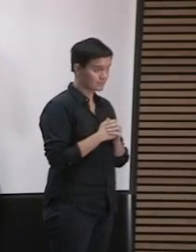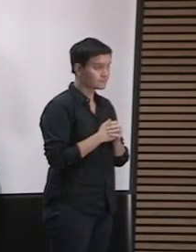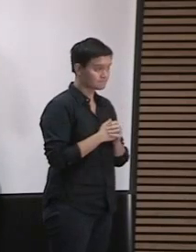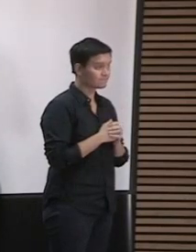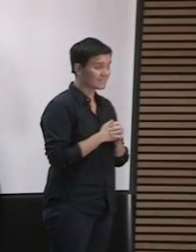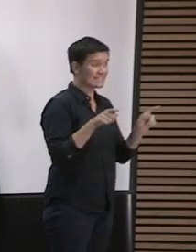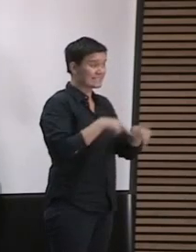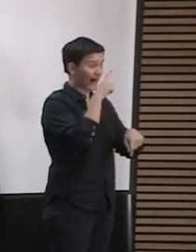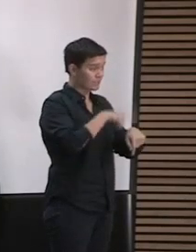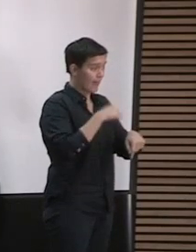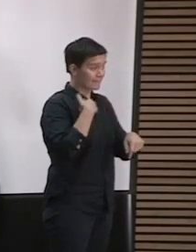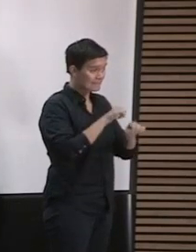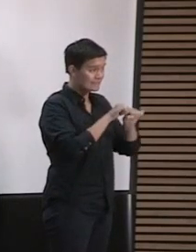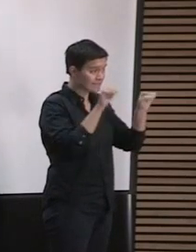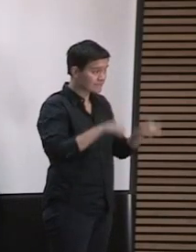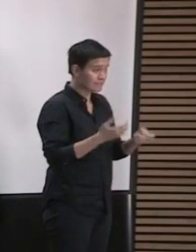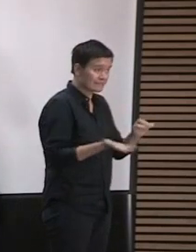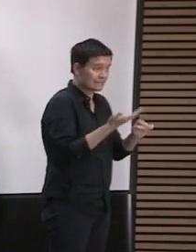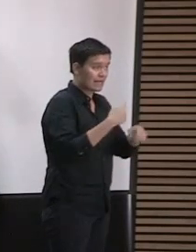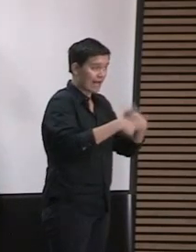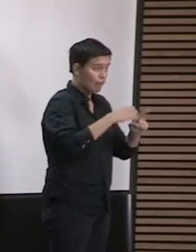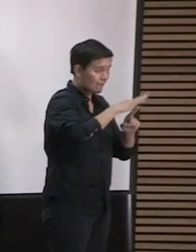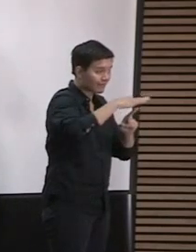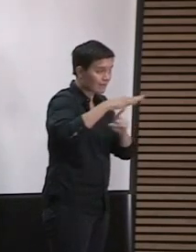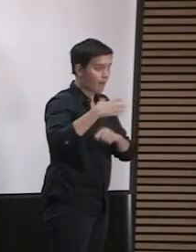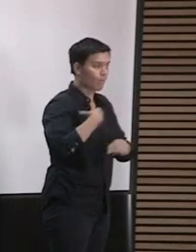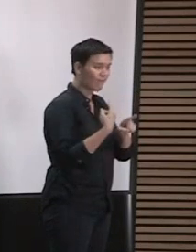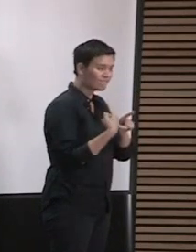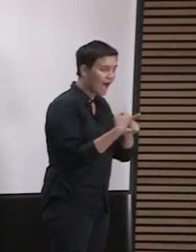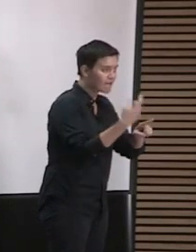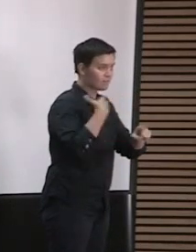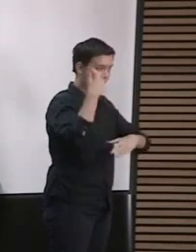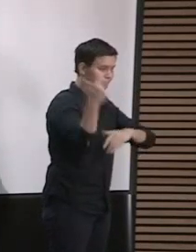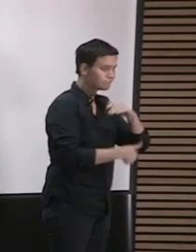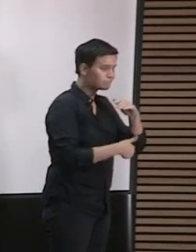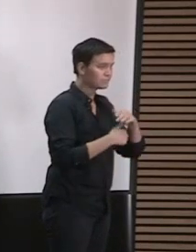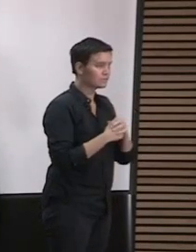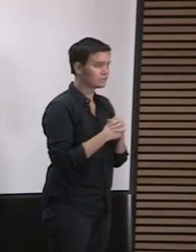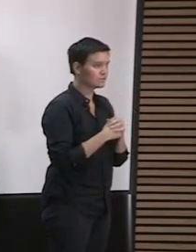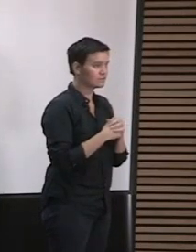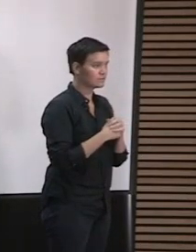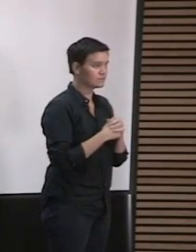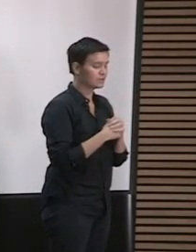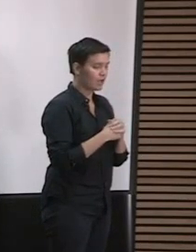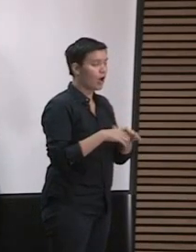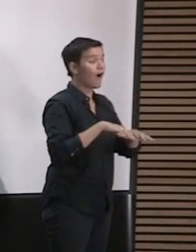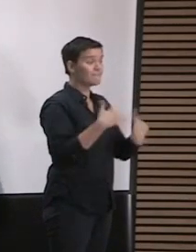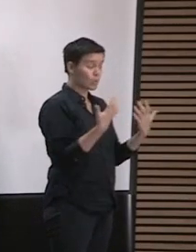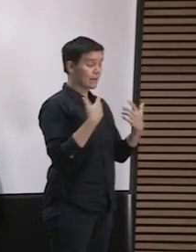ongoing improvement. While we were working to that, of course, we need to escalate that and make sure that it is